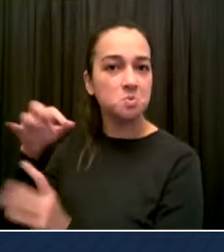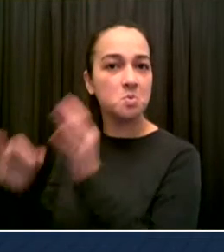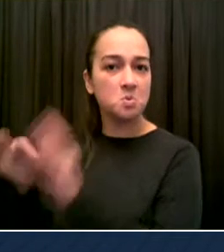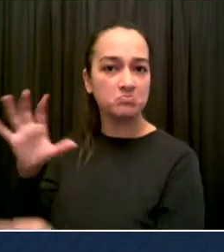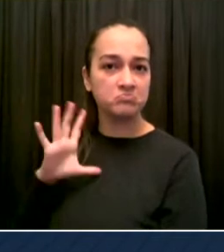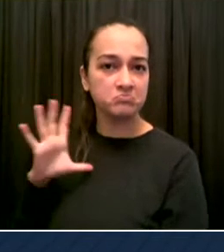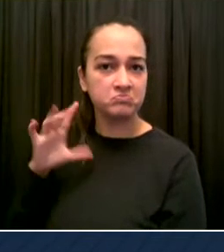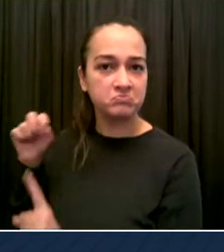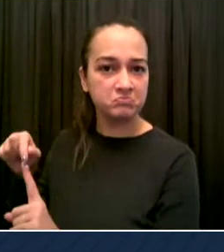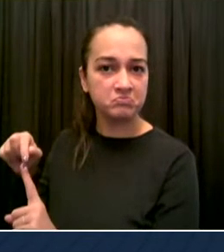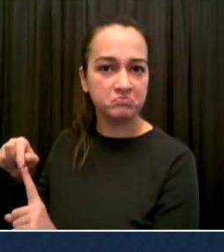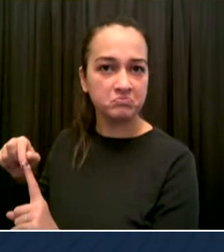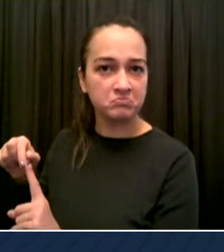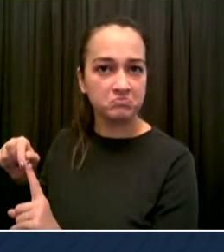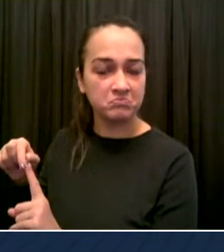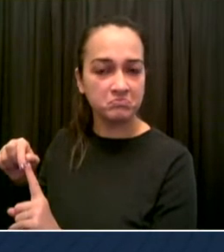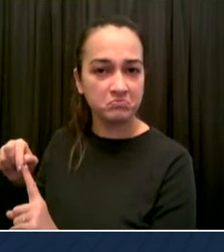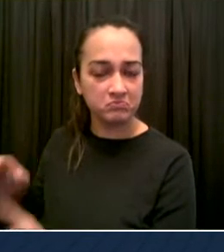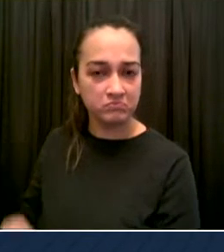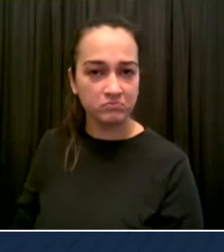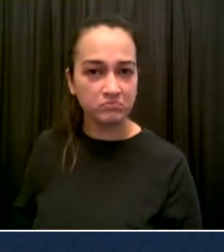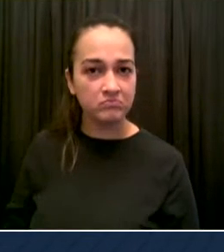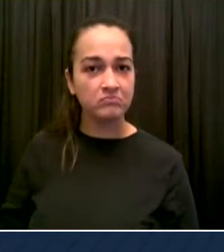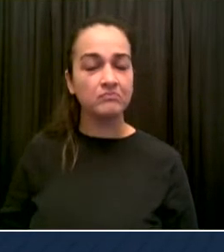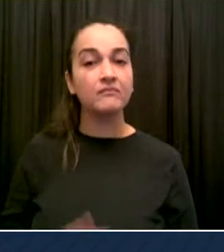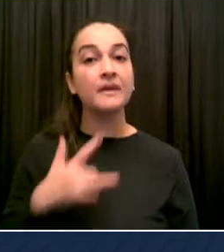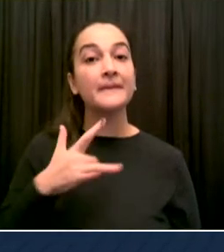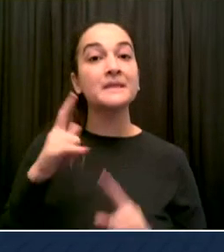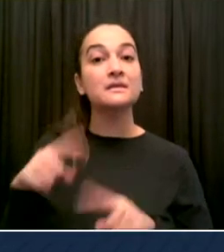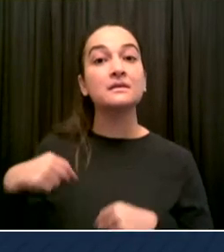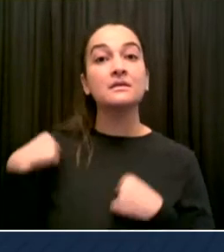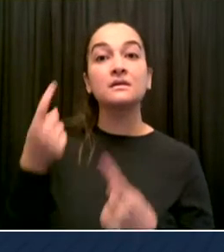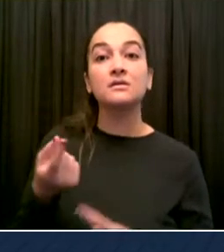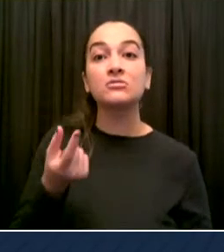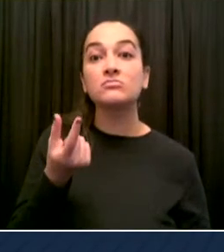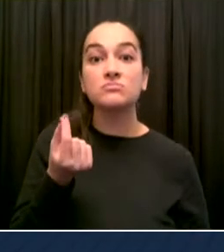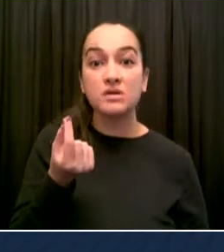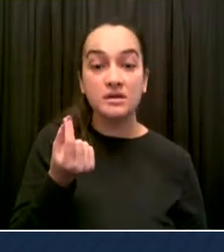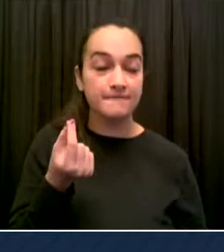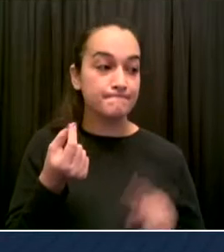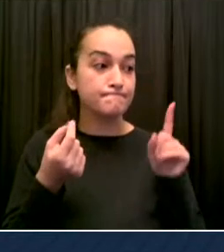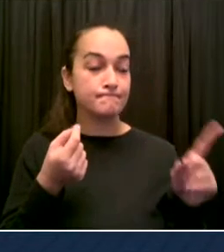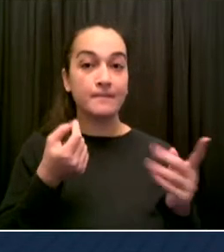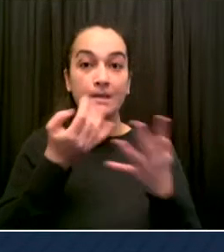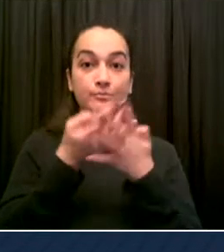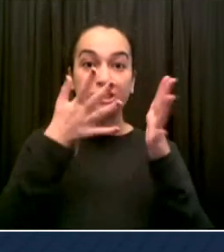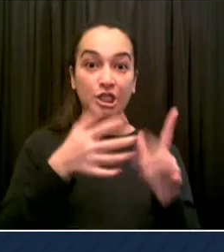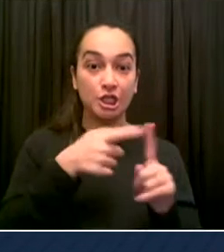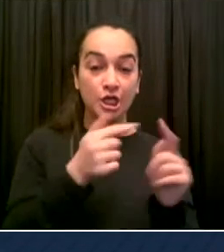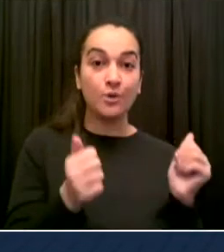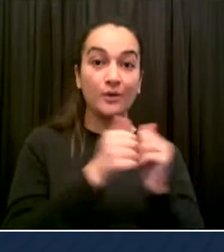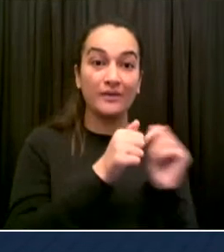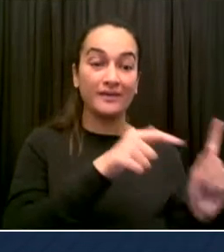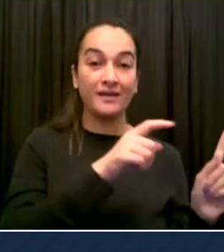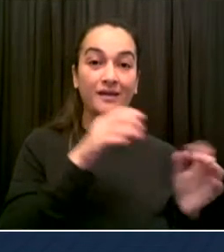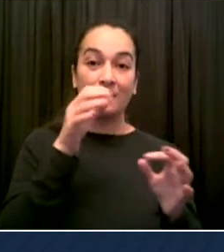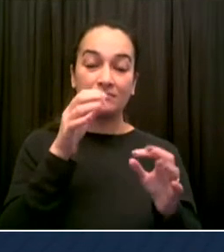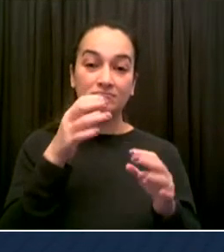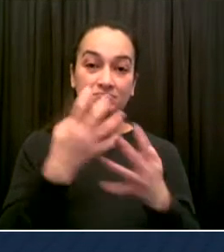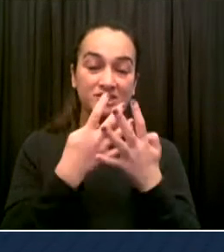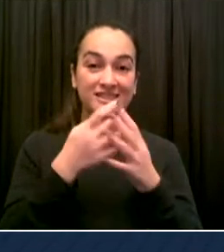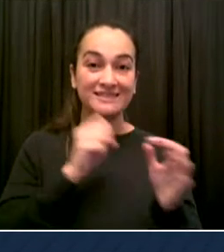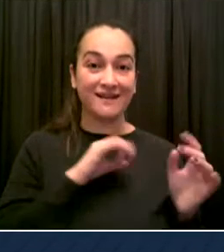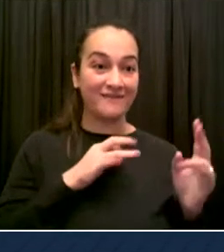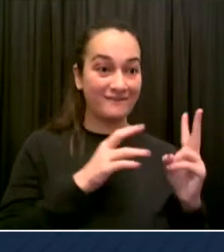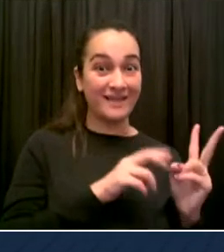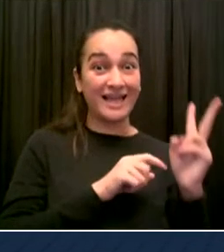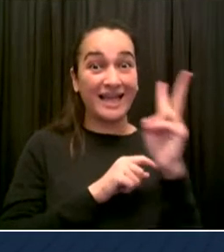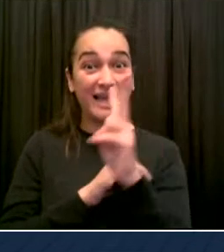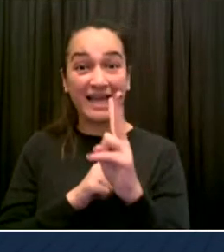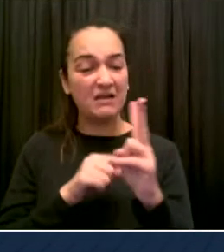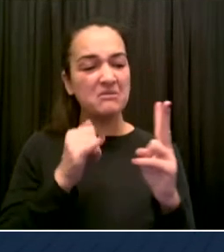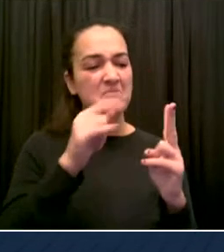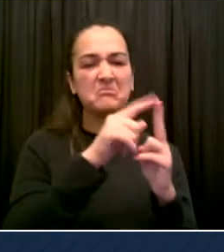INTAKE ON A TIMY ELBASIS.